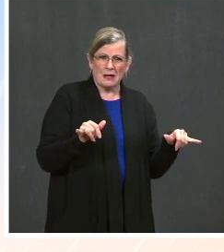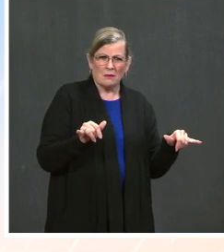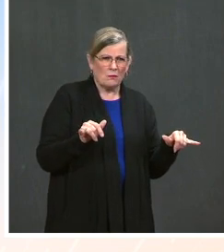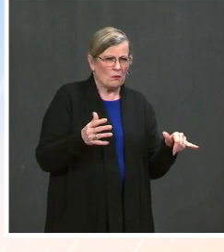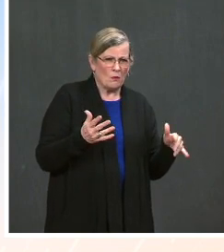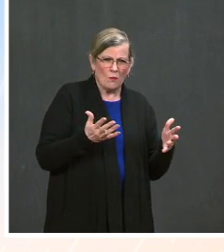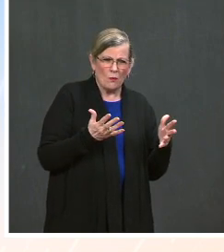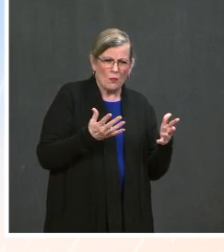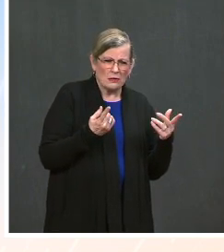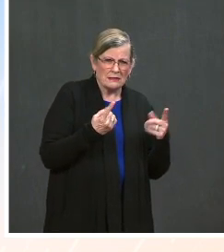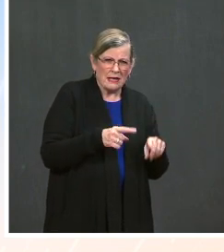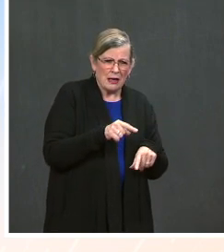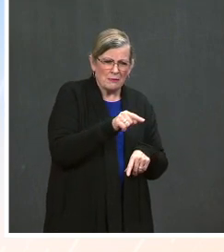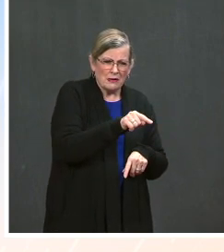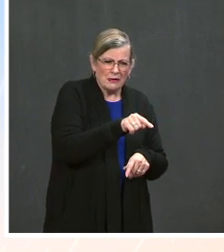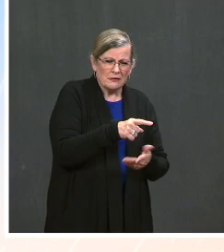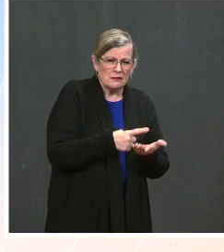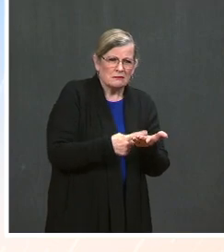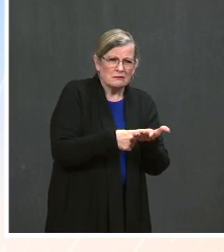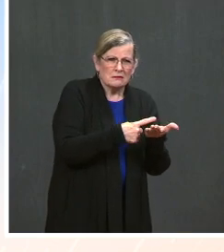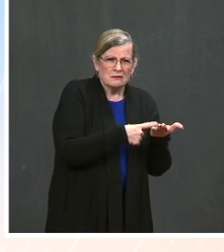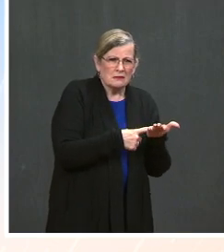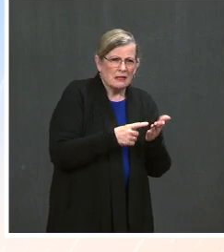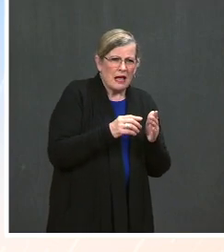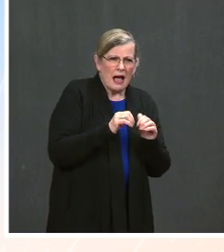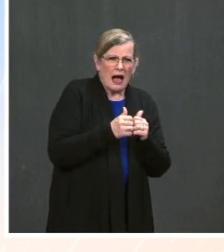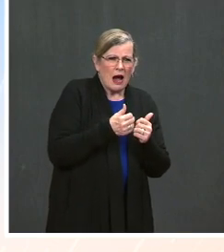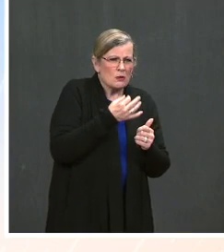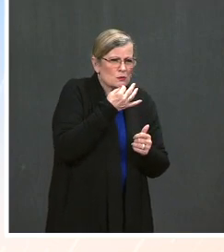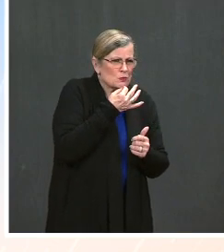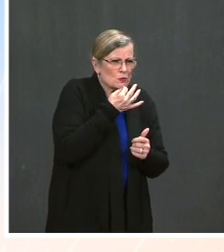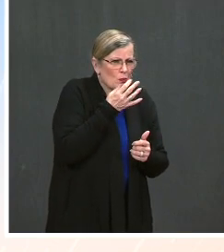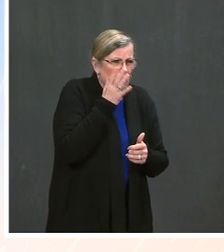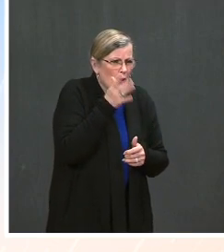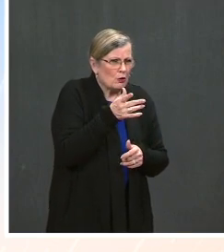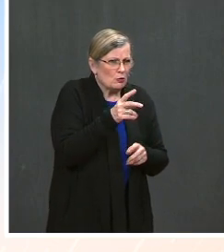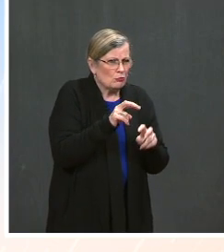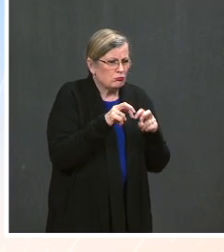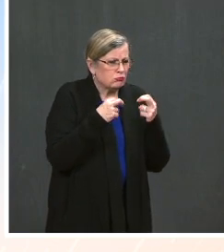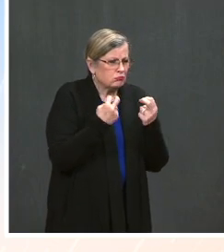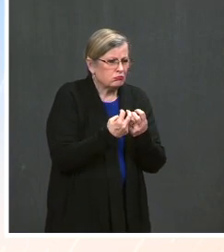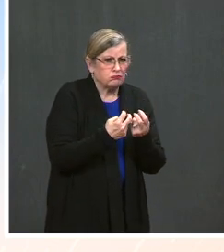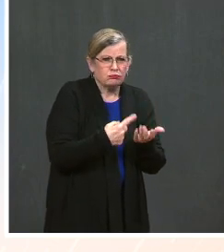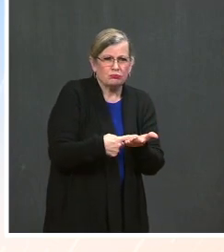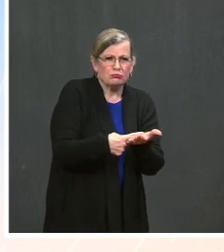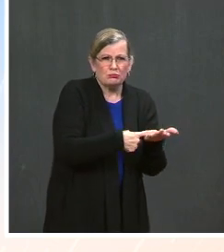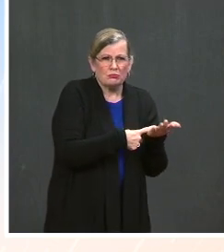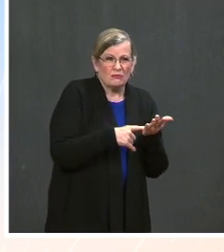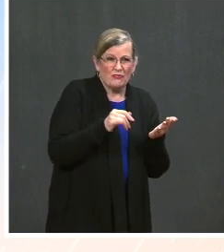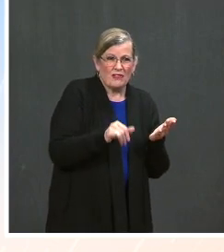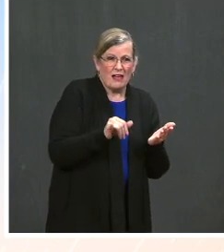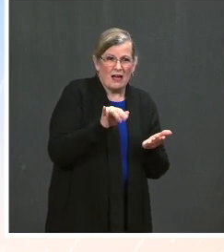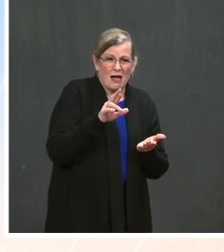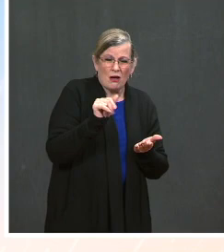and how soon you think you could actually sit down at the table together with the Iranians? Ms. Psaki: Sure. Well, for everyone -- for people who haven't been following it as closely as you,